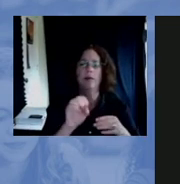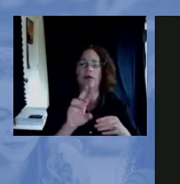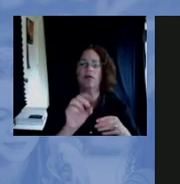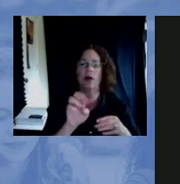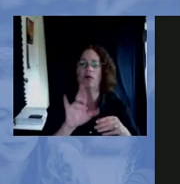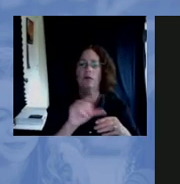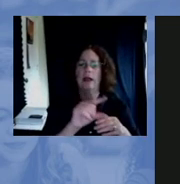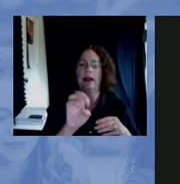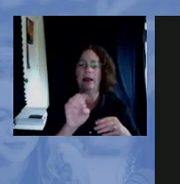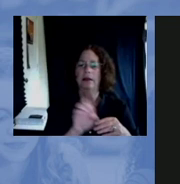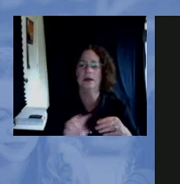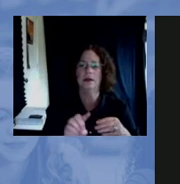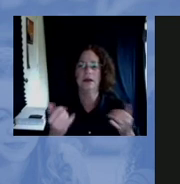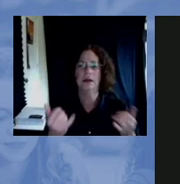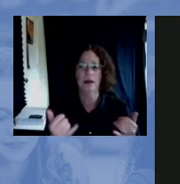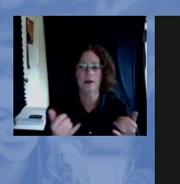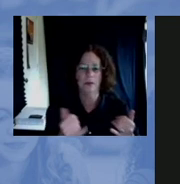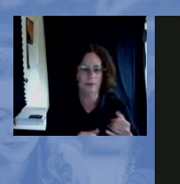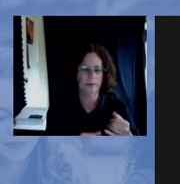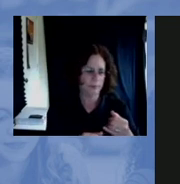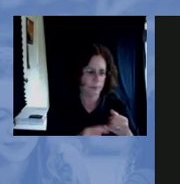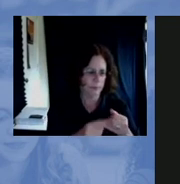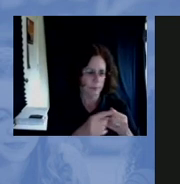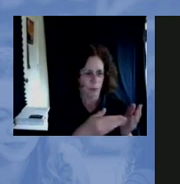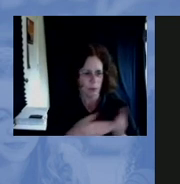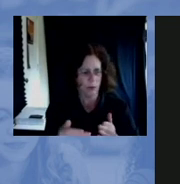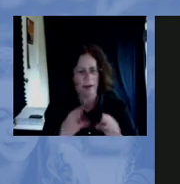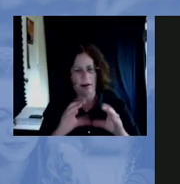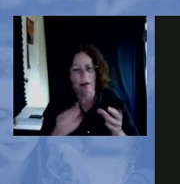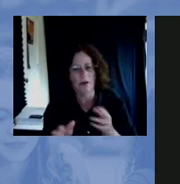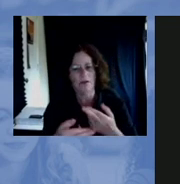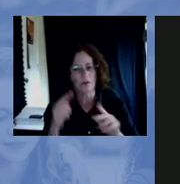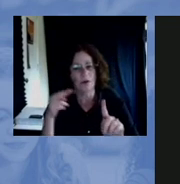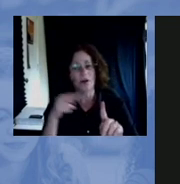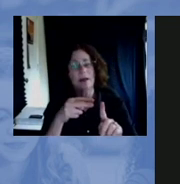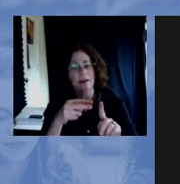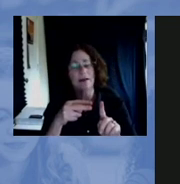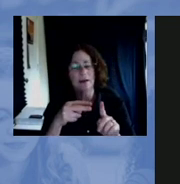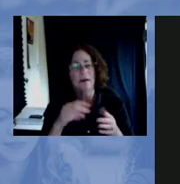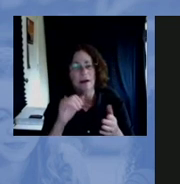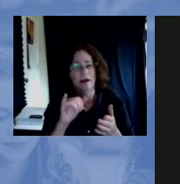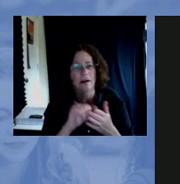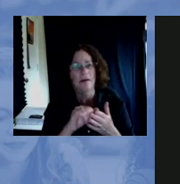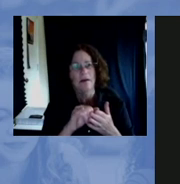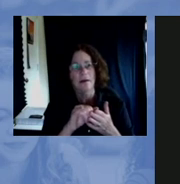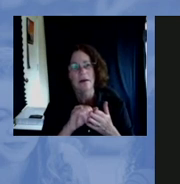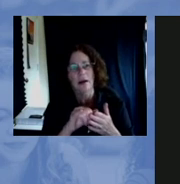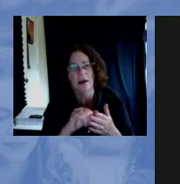AS A BRING THAT CLASSROOM PERSPECTIVE, THAT THE PERSPECTIVE OF THE 13 YEAR EDUCATOR WHO'S